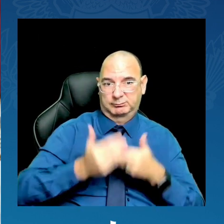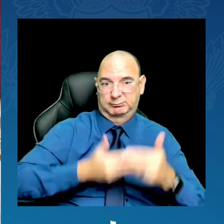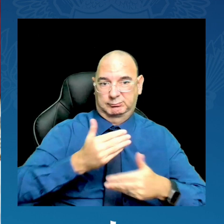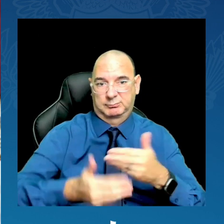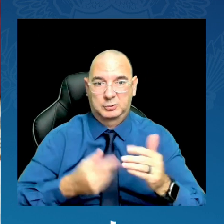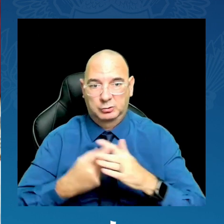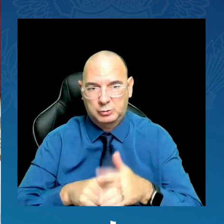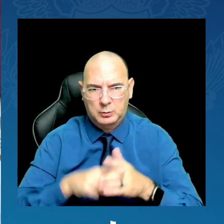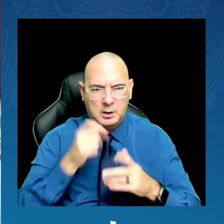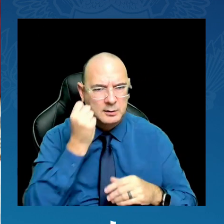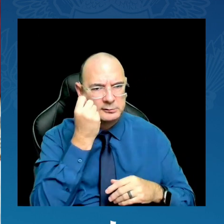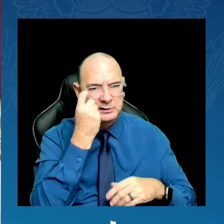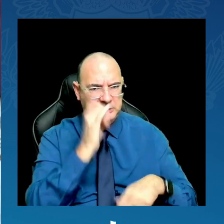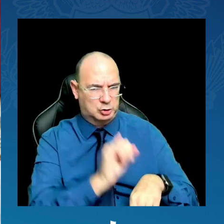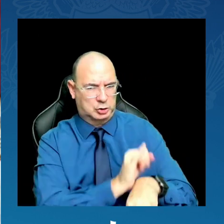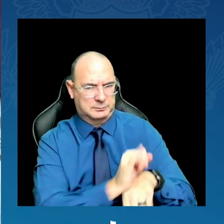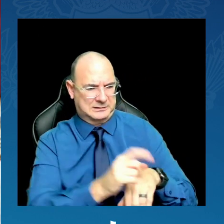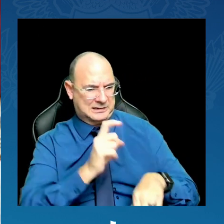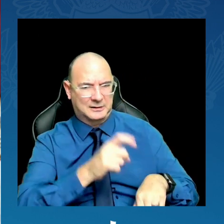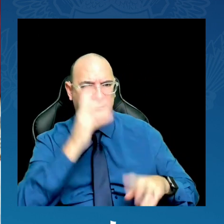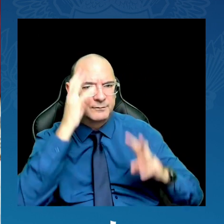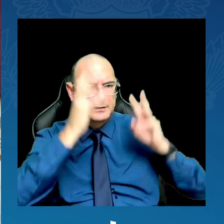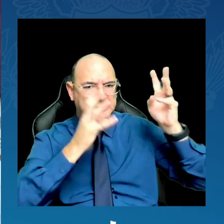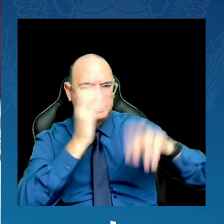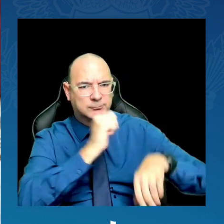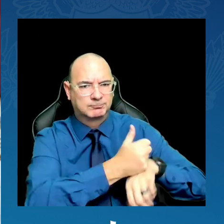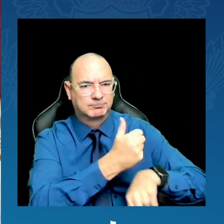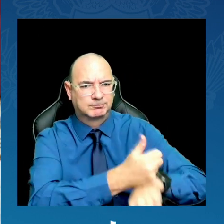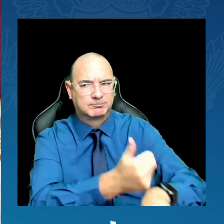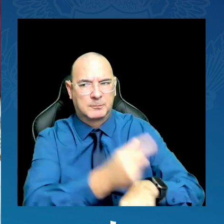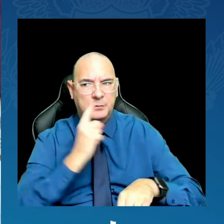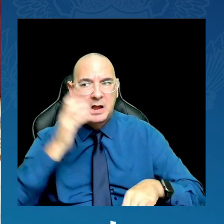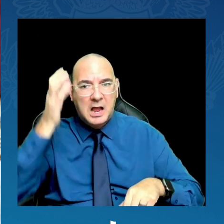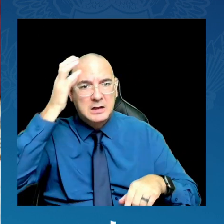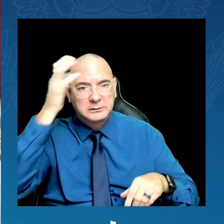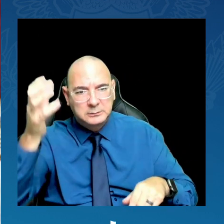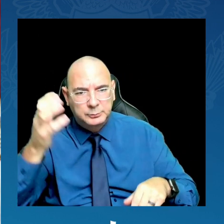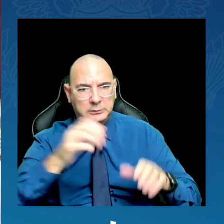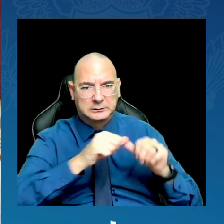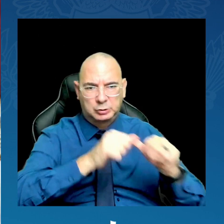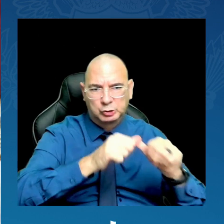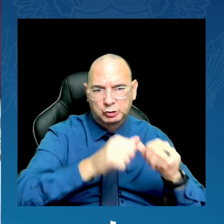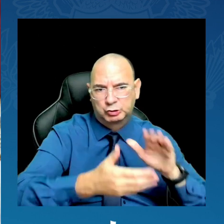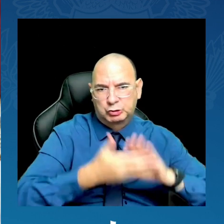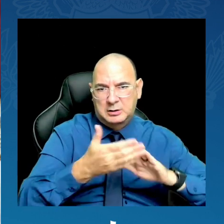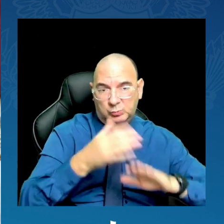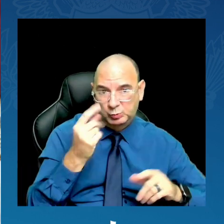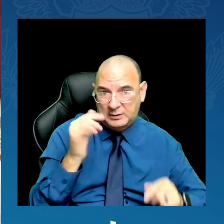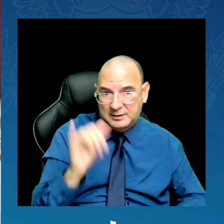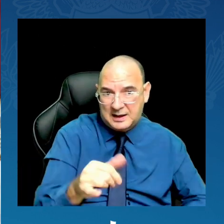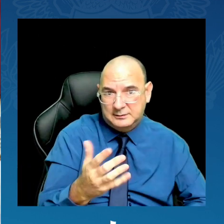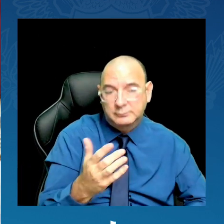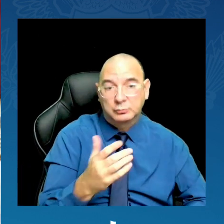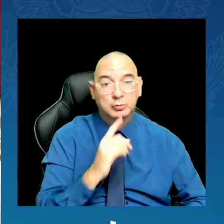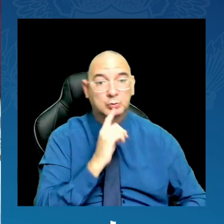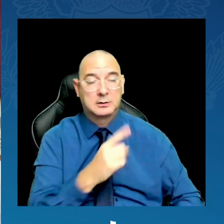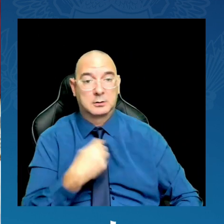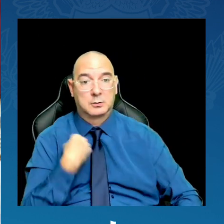and help guide them through the process. We're going to continue to do so while ensuring that our regulatory environment continues to foster industry growth,